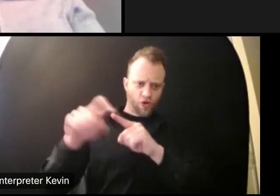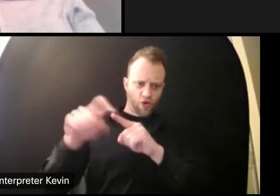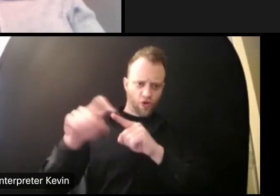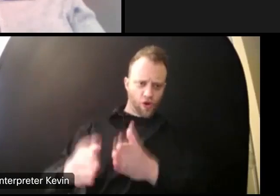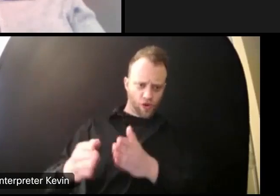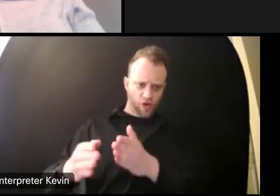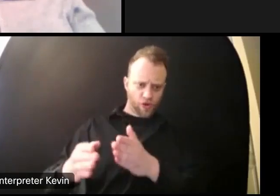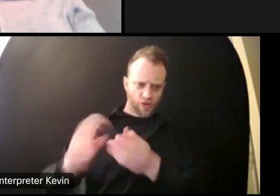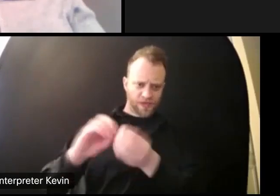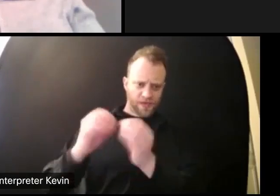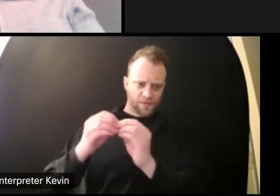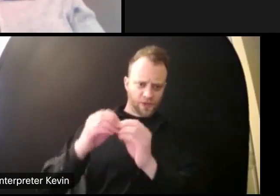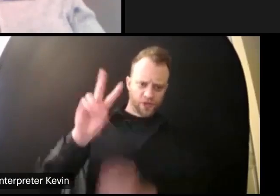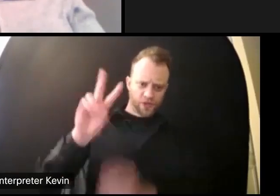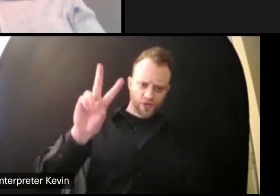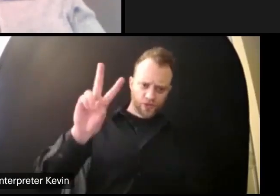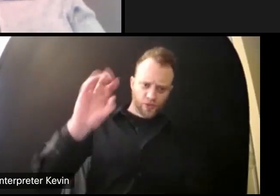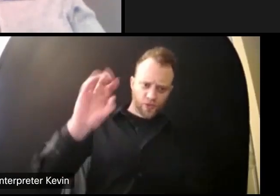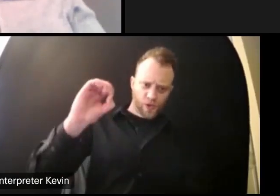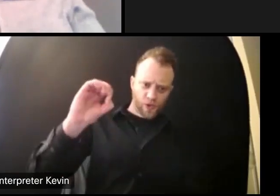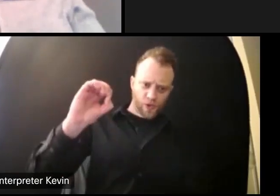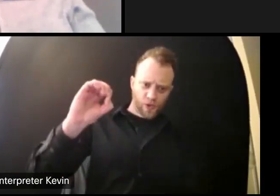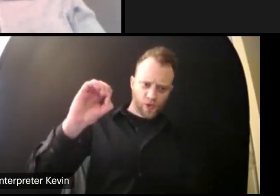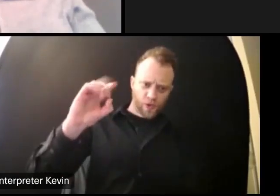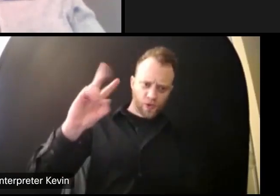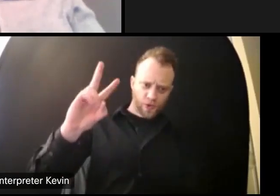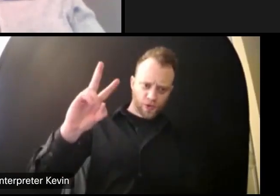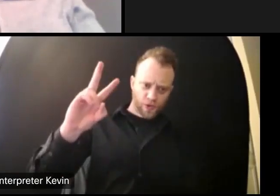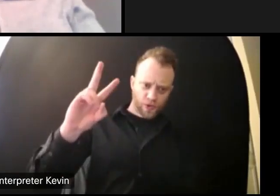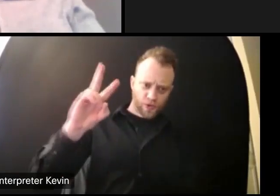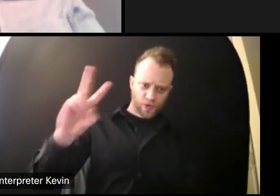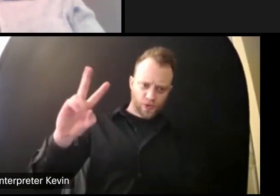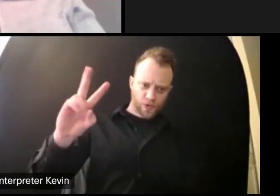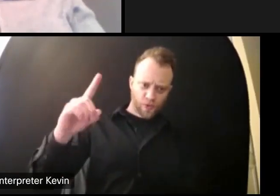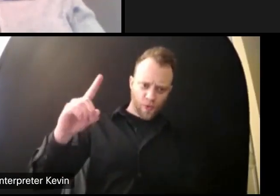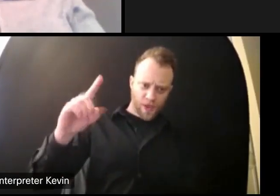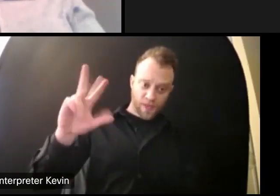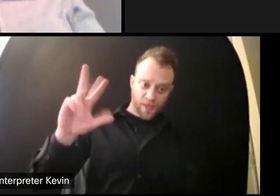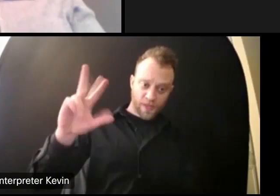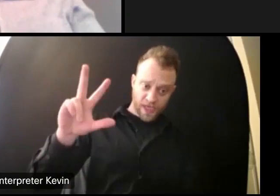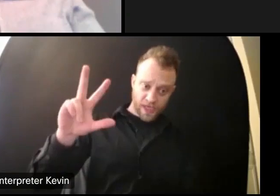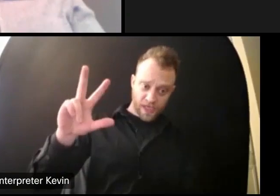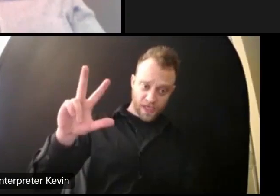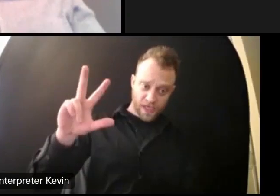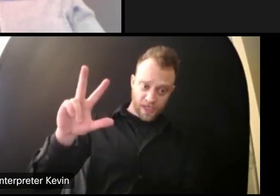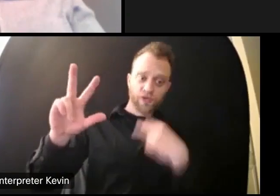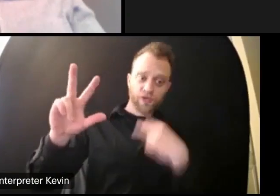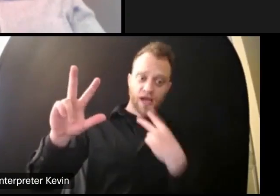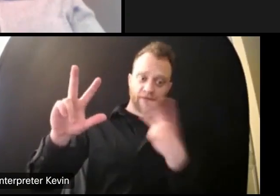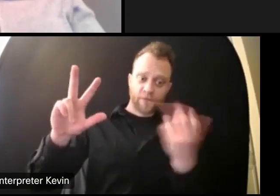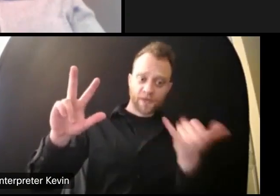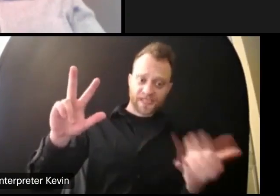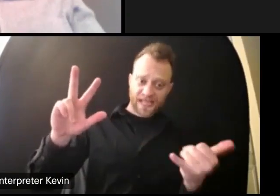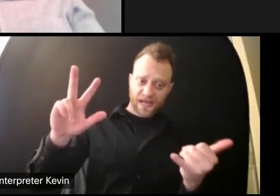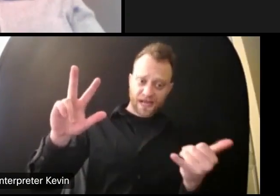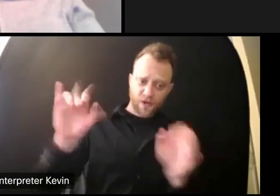202 213 and I'm going to unmute you. If you can identify yourself that would be fantastic